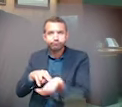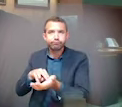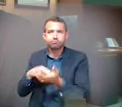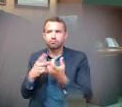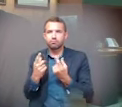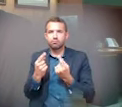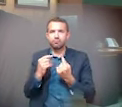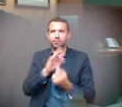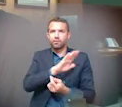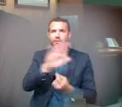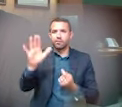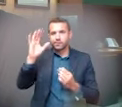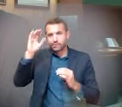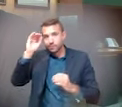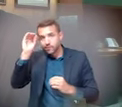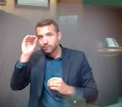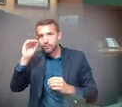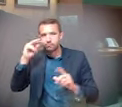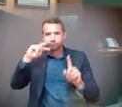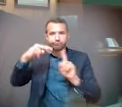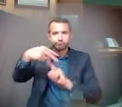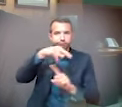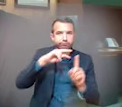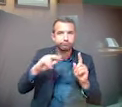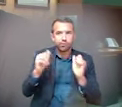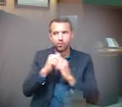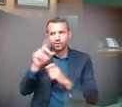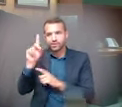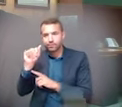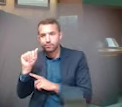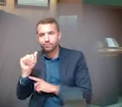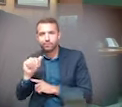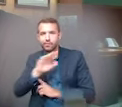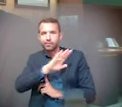And seek out, as Beth says, members of the disability community